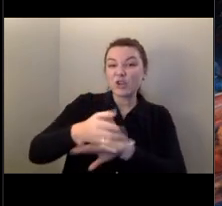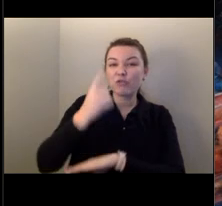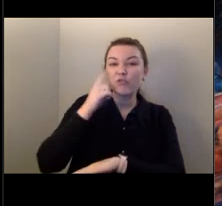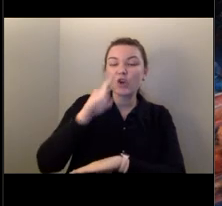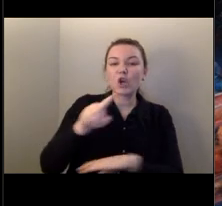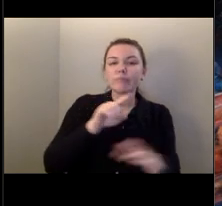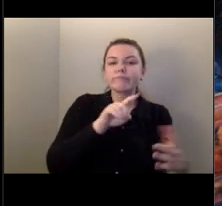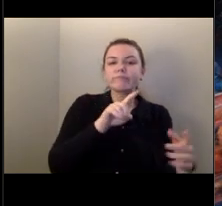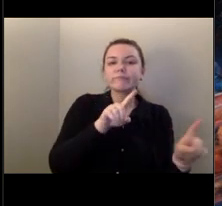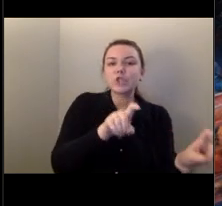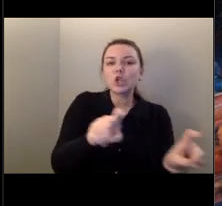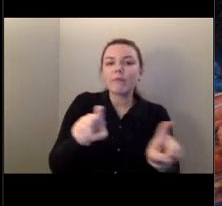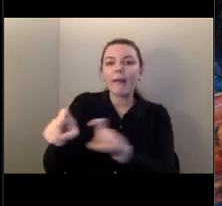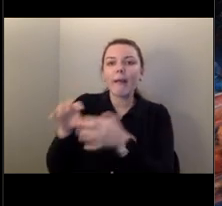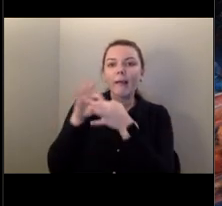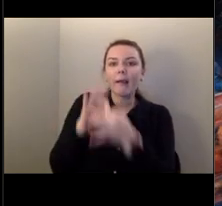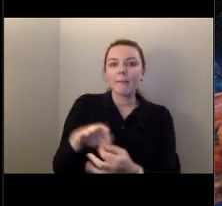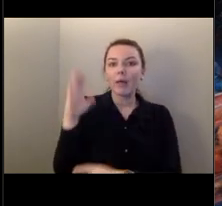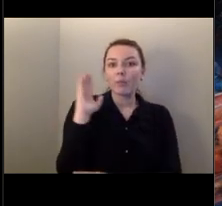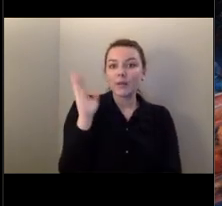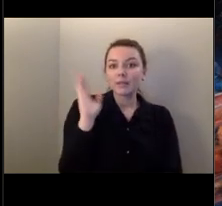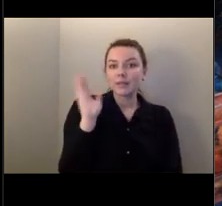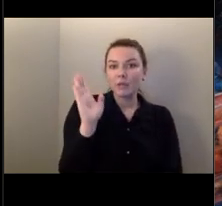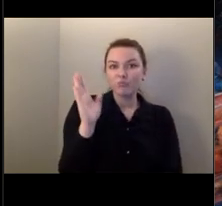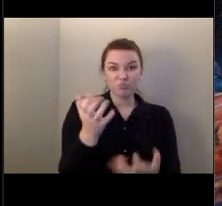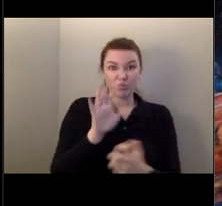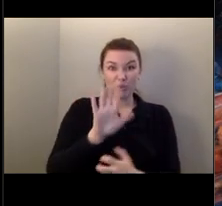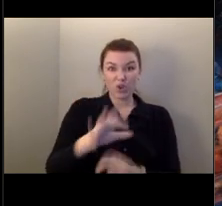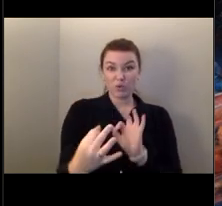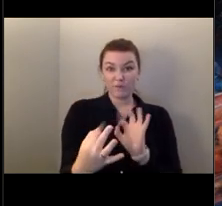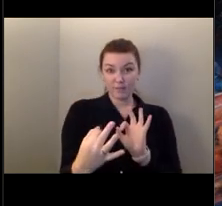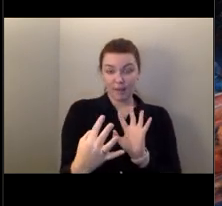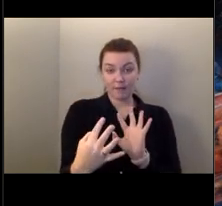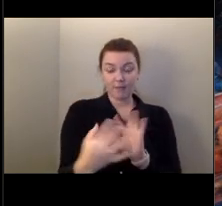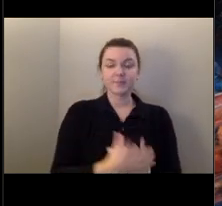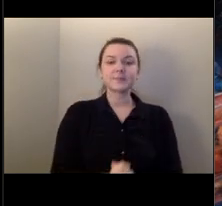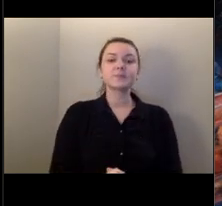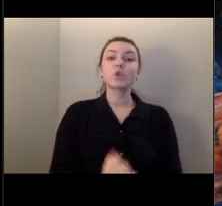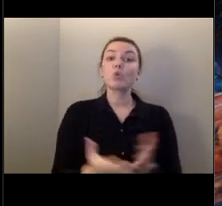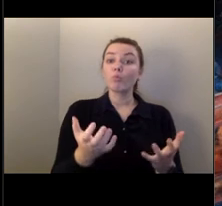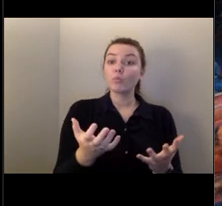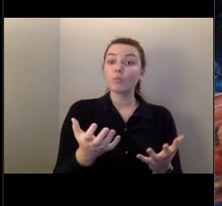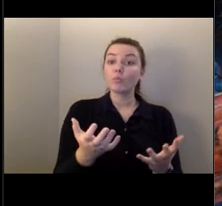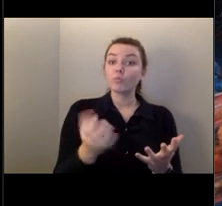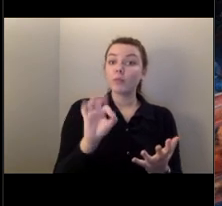because we would love your feedback. And for information on past and upcoming webinars